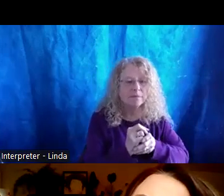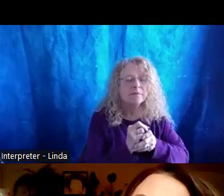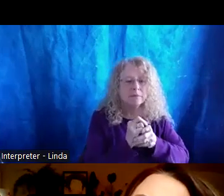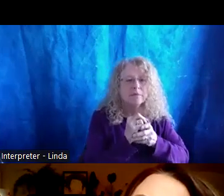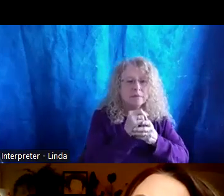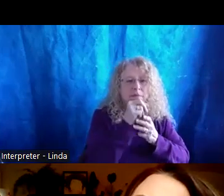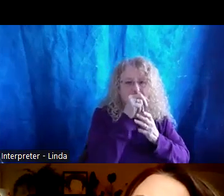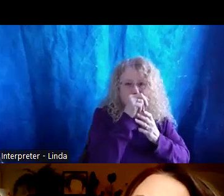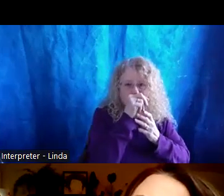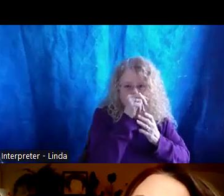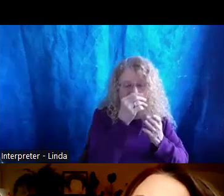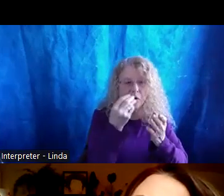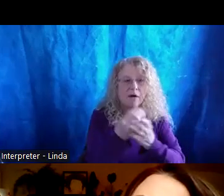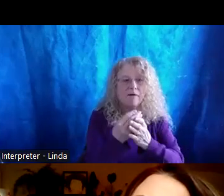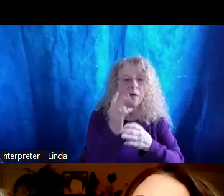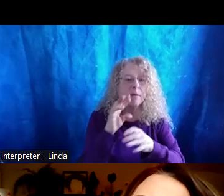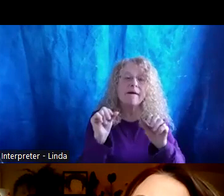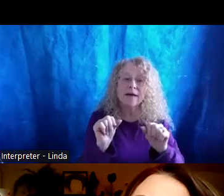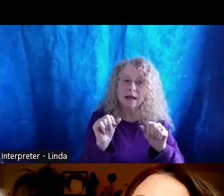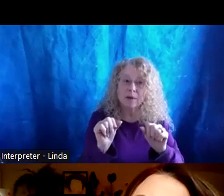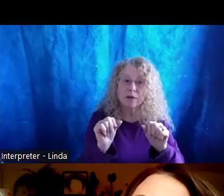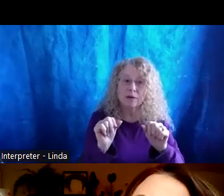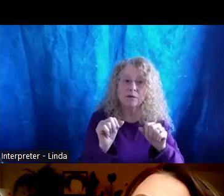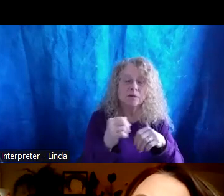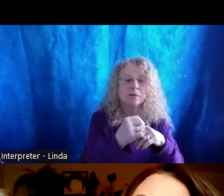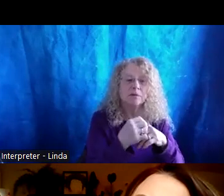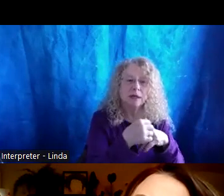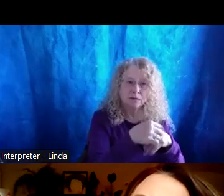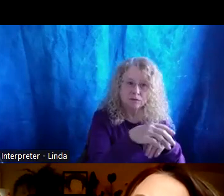SO THE FUNDS WILL BE AVAILABLE ONCE THEY'VE BEEN DISBURSED AND IF THERE IS AN ORGANIZATION